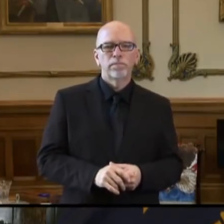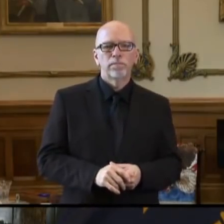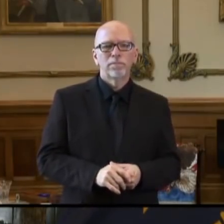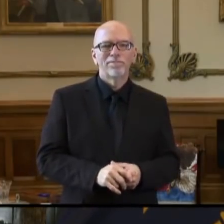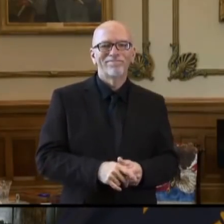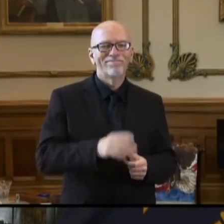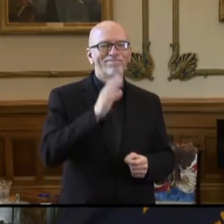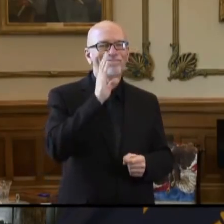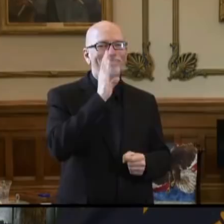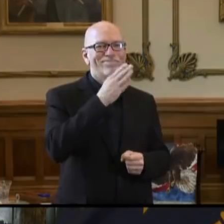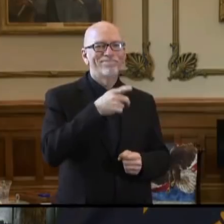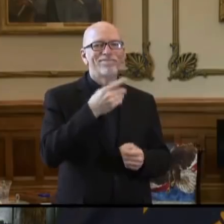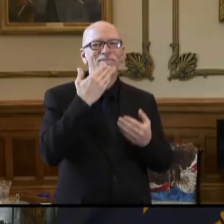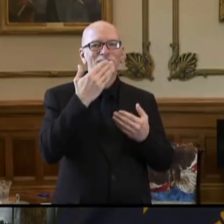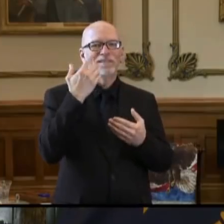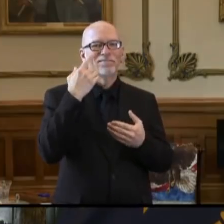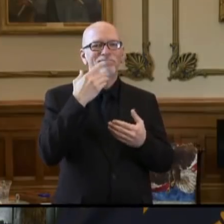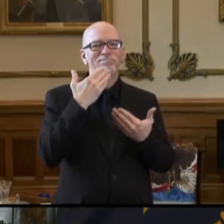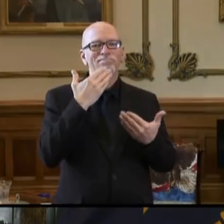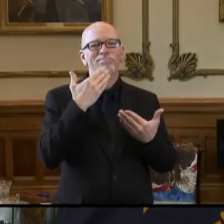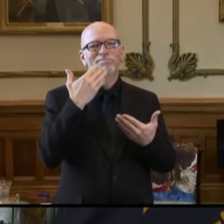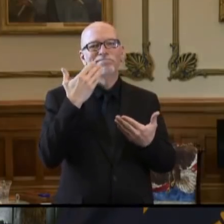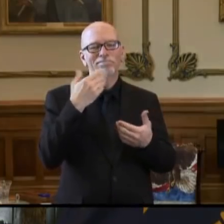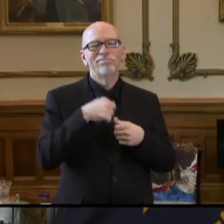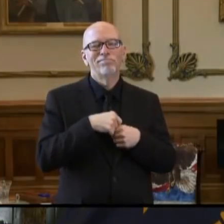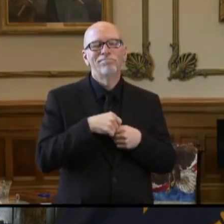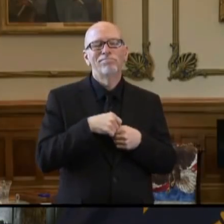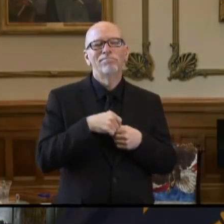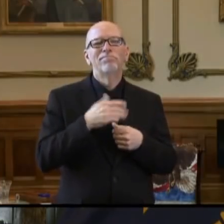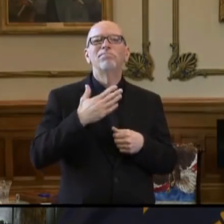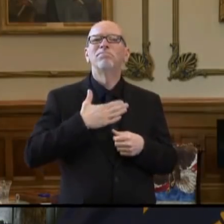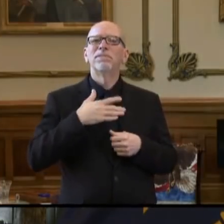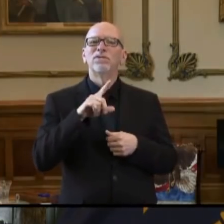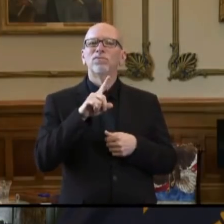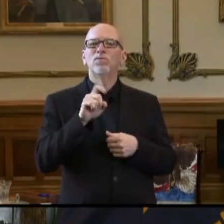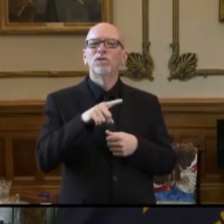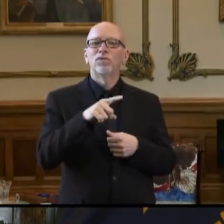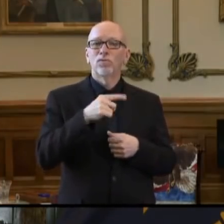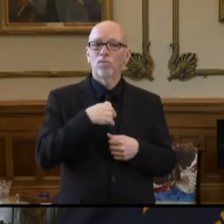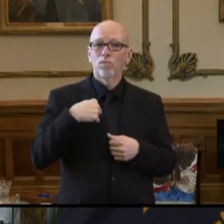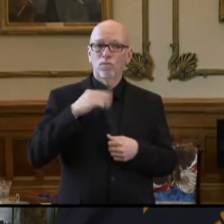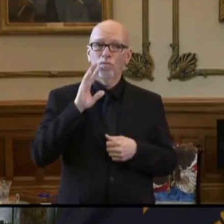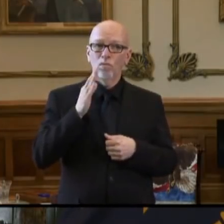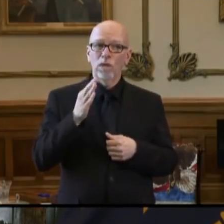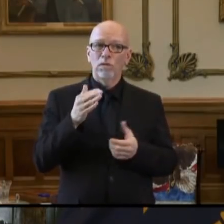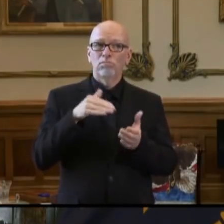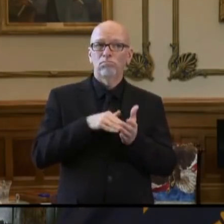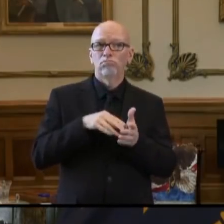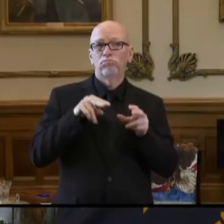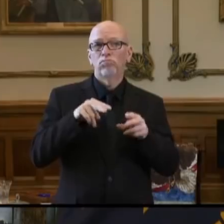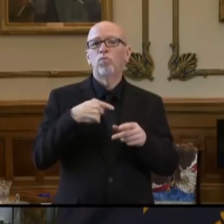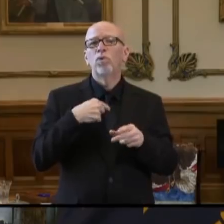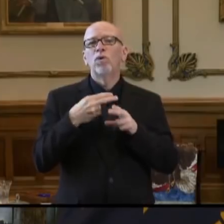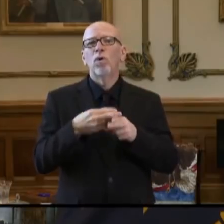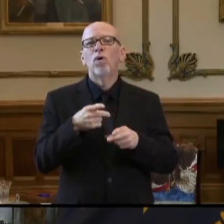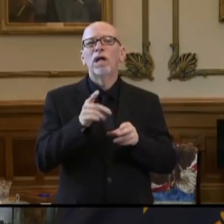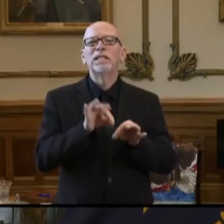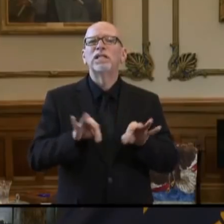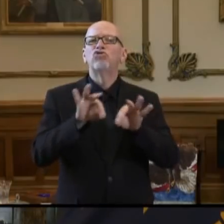NEED DOWNWARD C AND H I WOULDN'T. I THANK YOU SO MUCH,